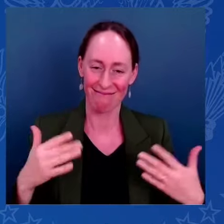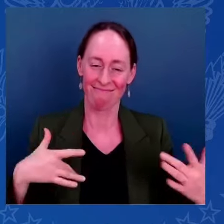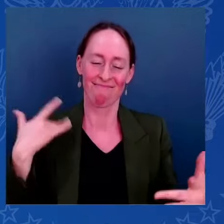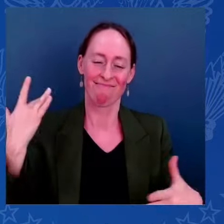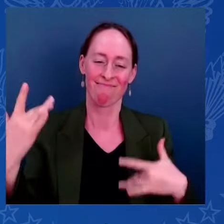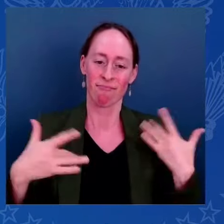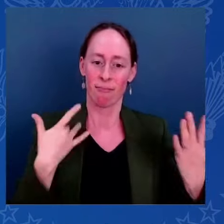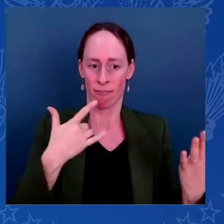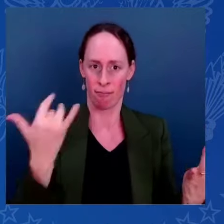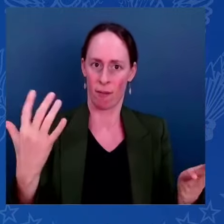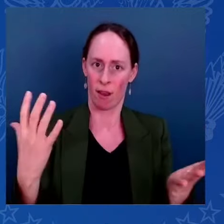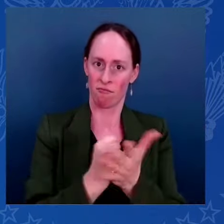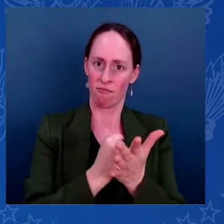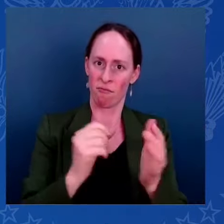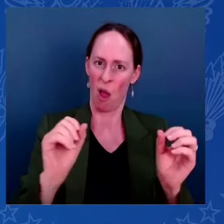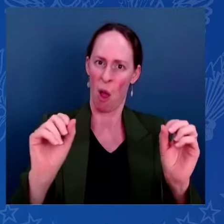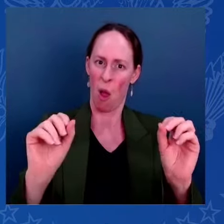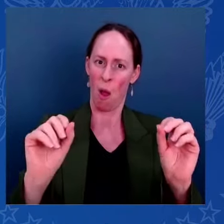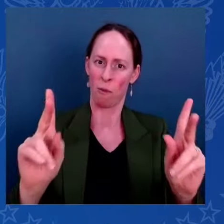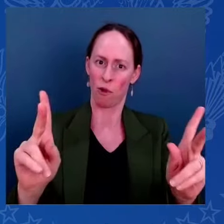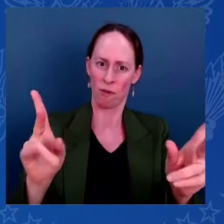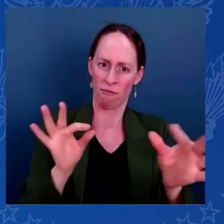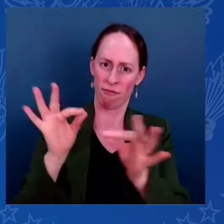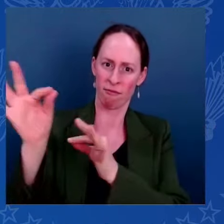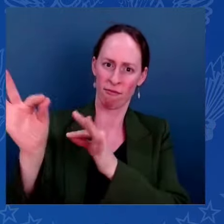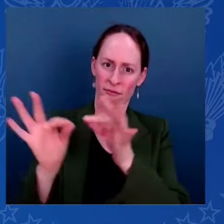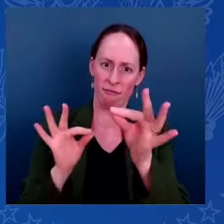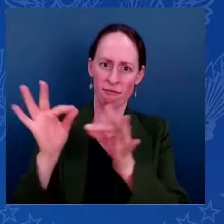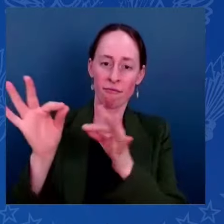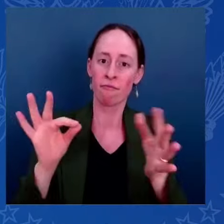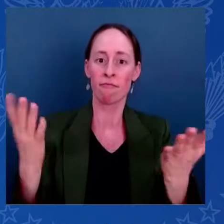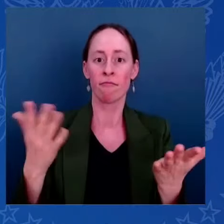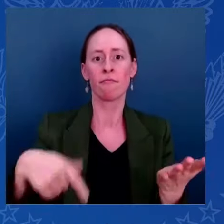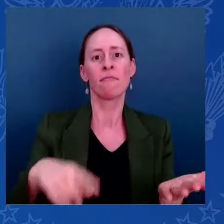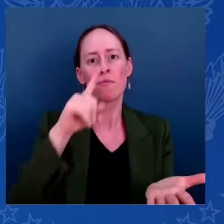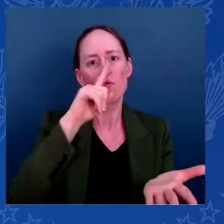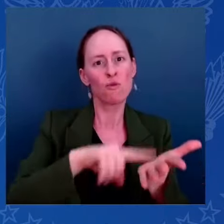are supporting the Biden Cancer Moonshot goal of ending cancer.